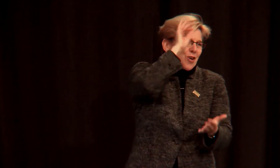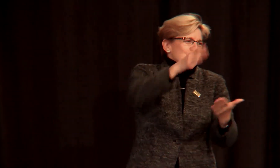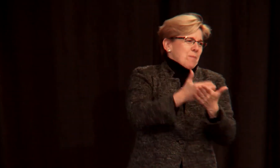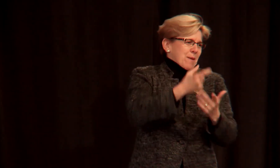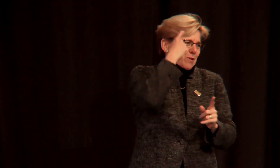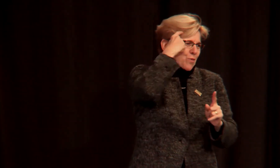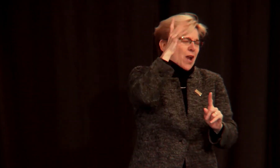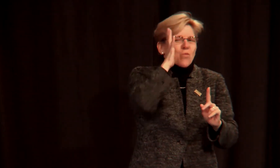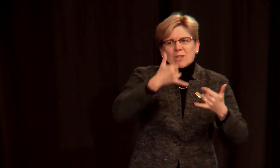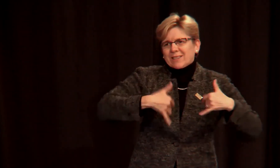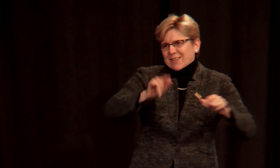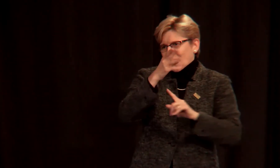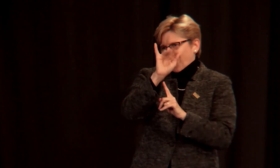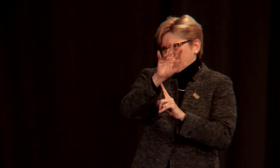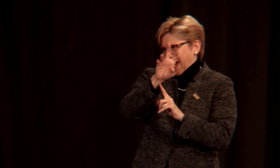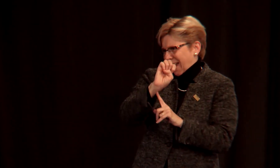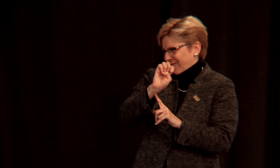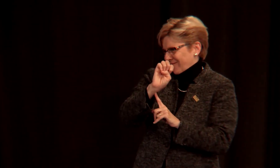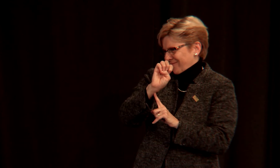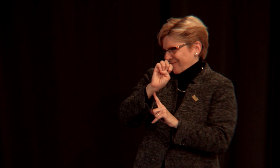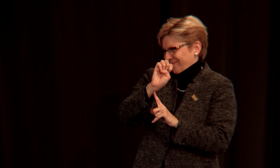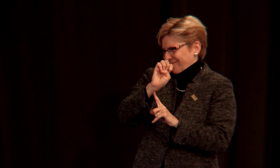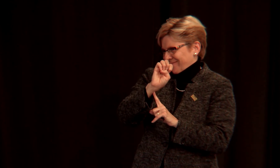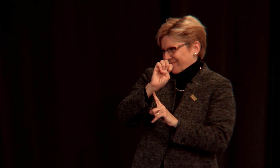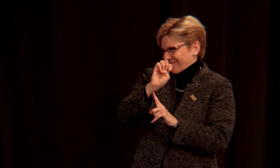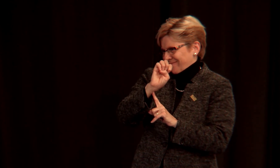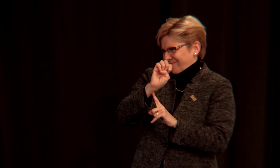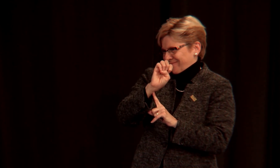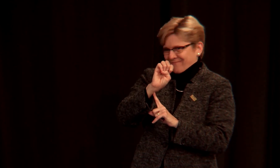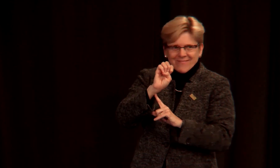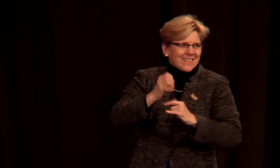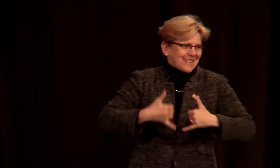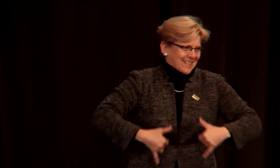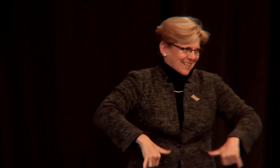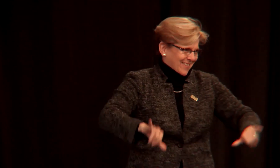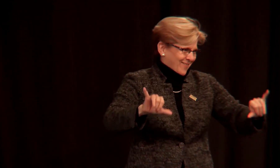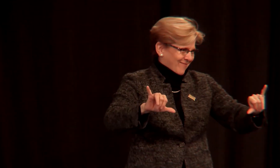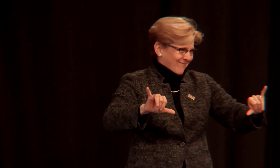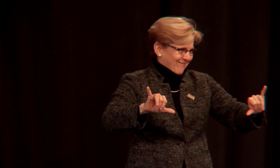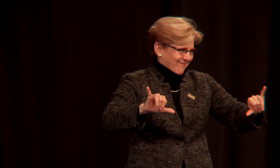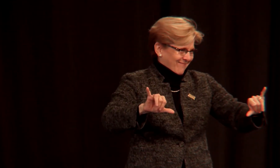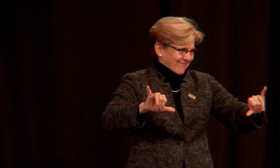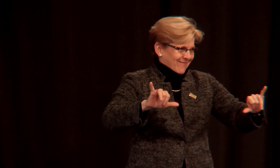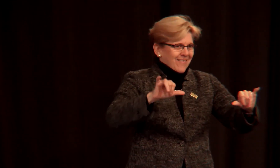Your baby's still learning. Your baby's brain will still thrive regardless.